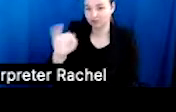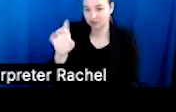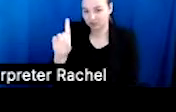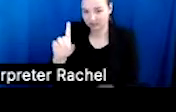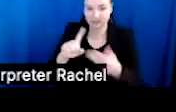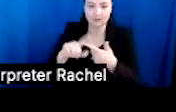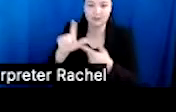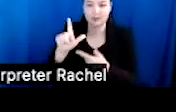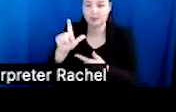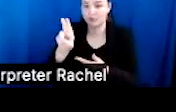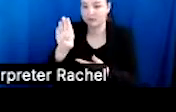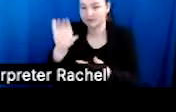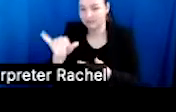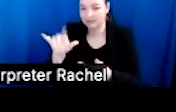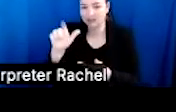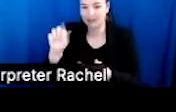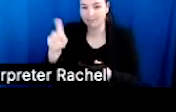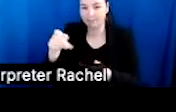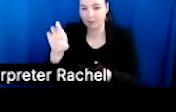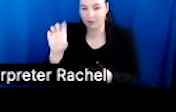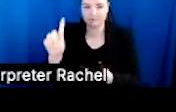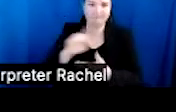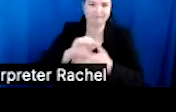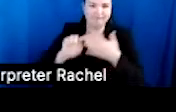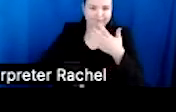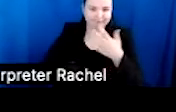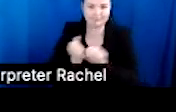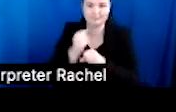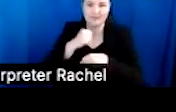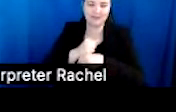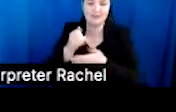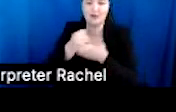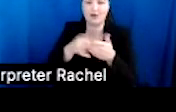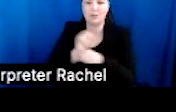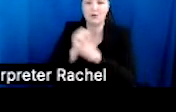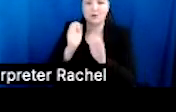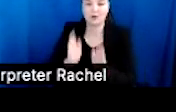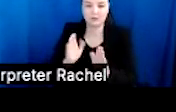the Art Workers' Coalition, inspired, in part, by the depression-era artist unions of the 1930s,